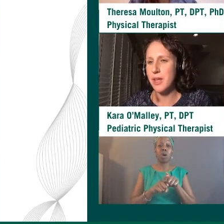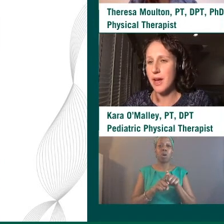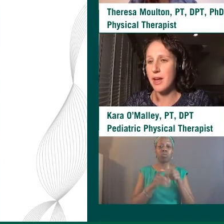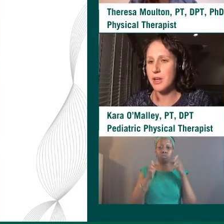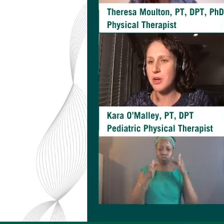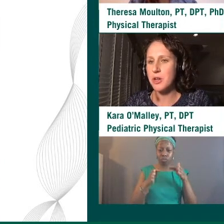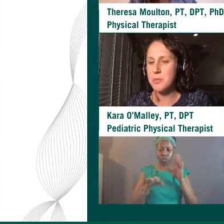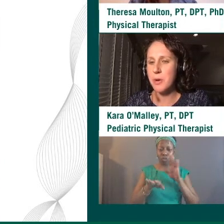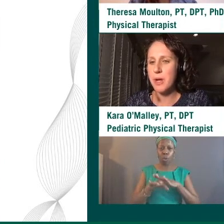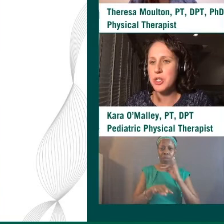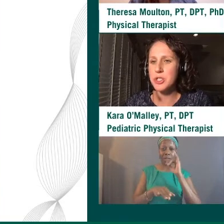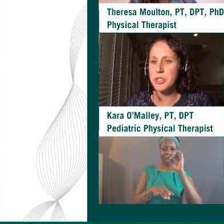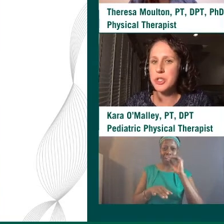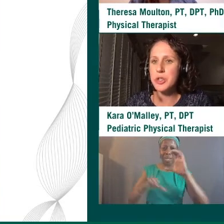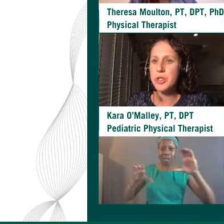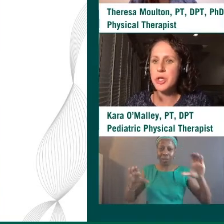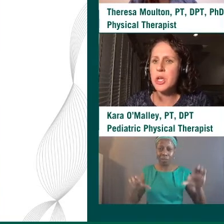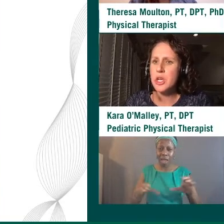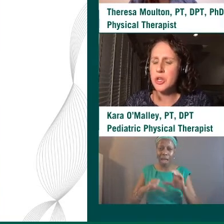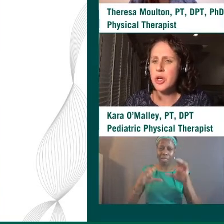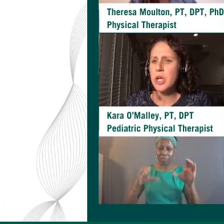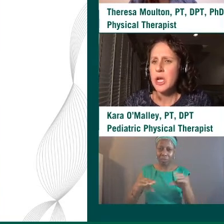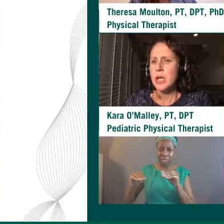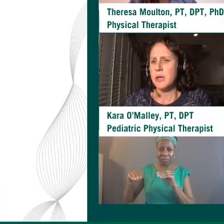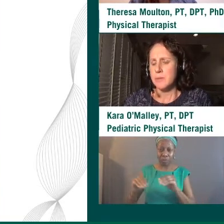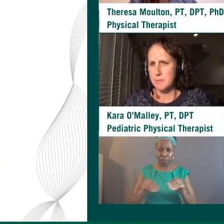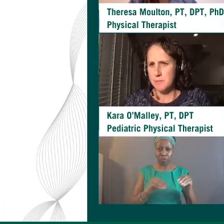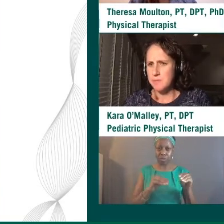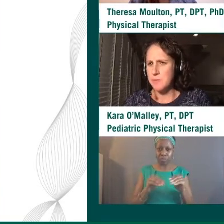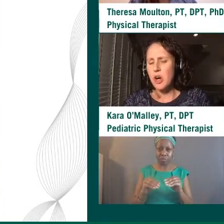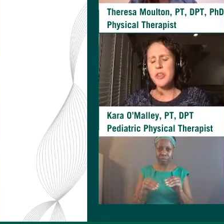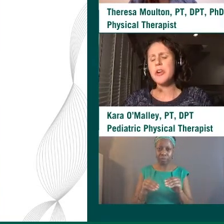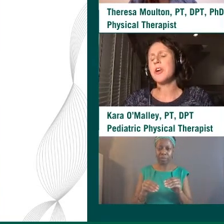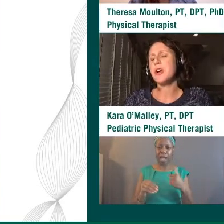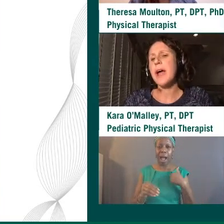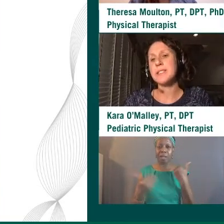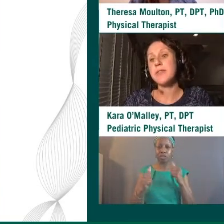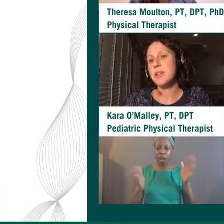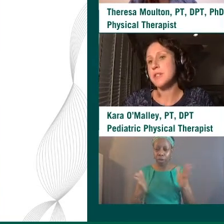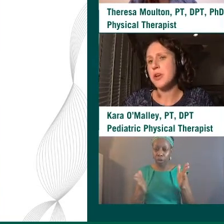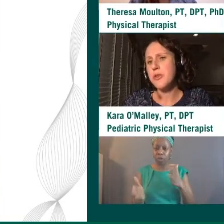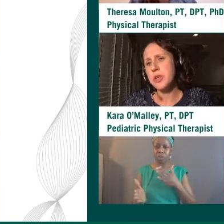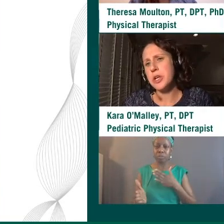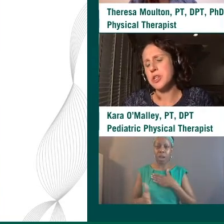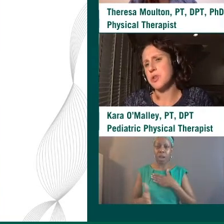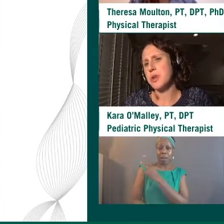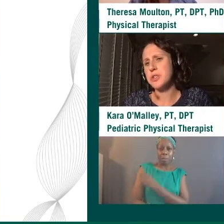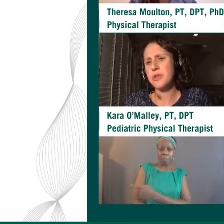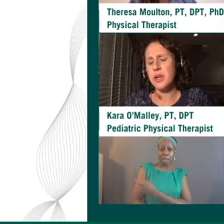that I encourage my patients to do. So are there activities that you really enjoy doing?